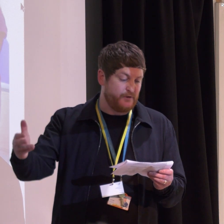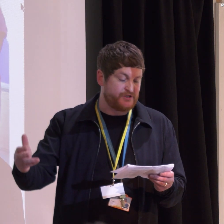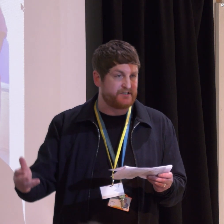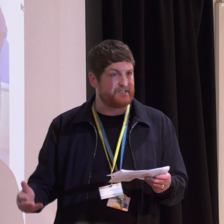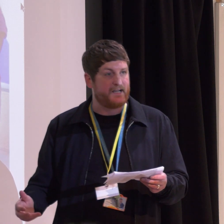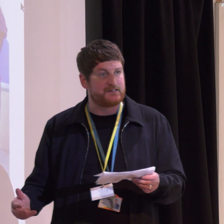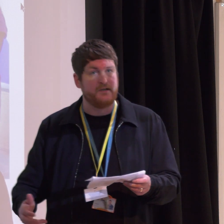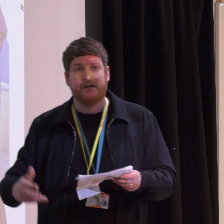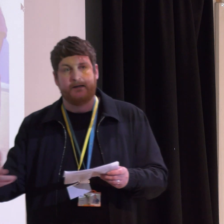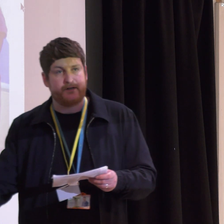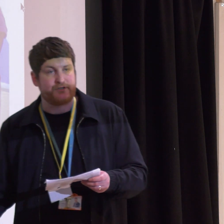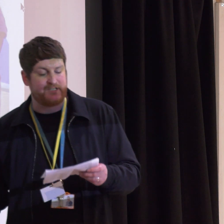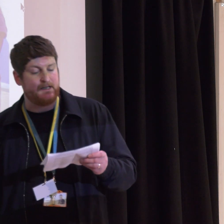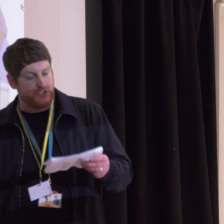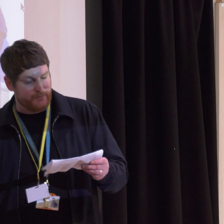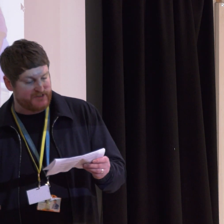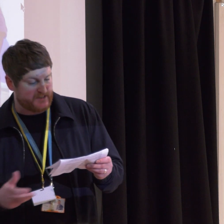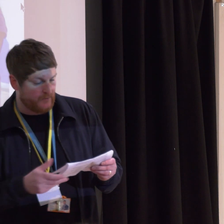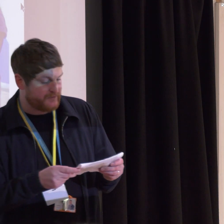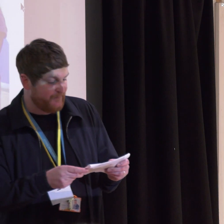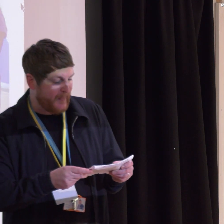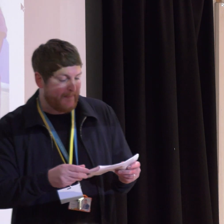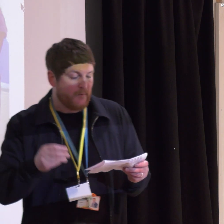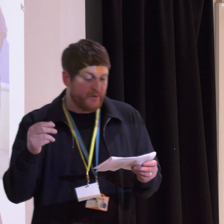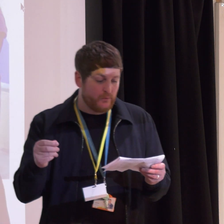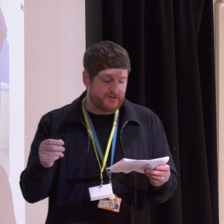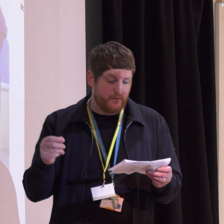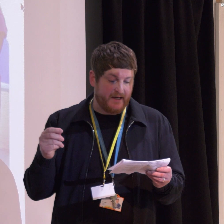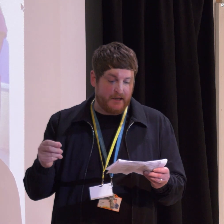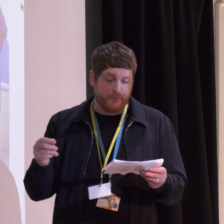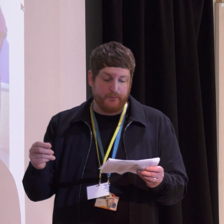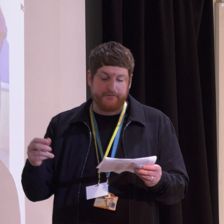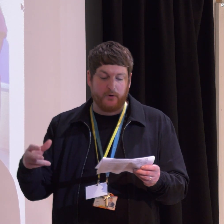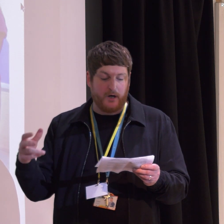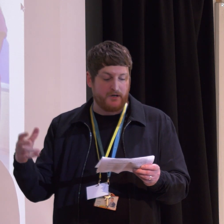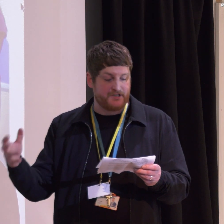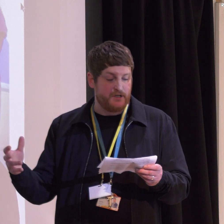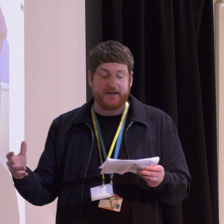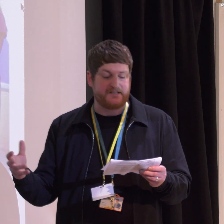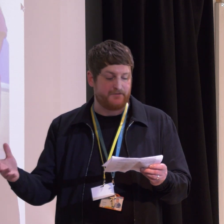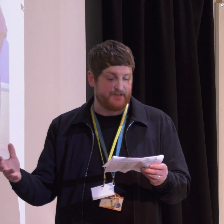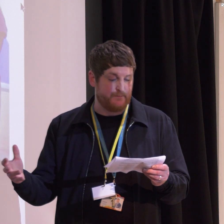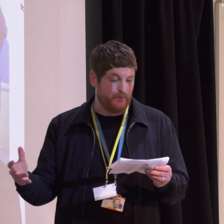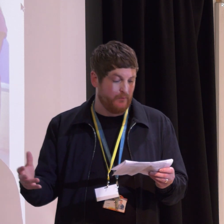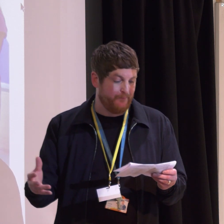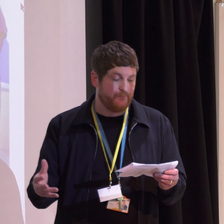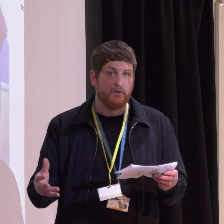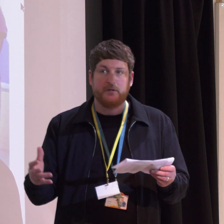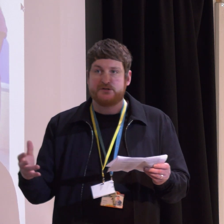future success, literacy, numeracy skills. We also allow room for arts and humanities for example.